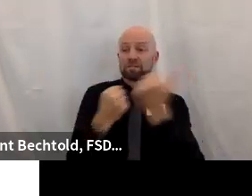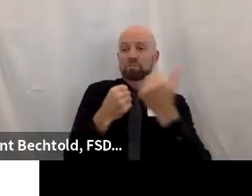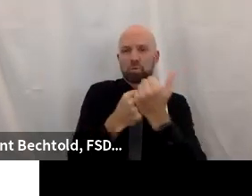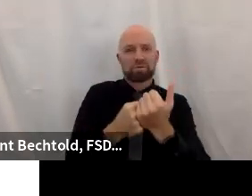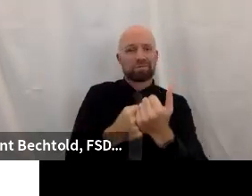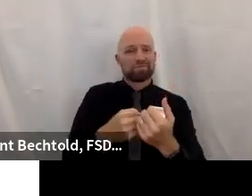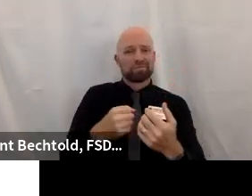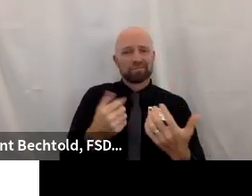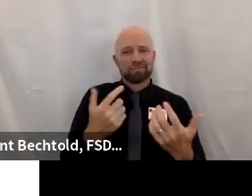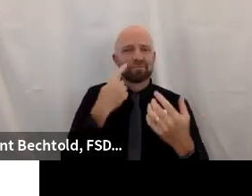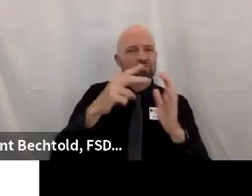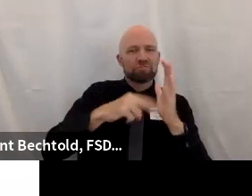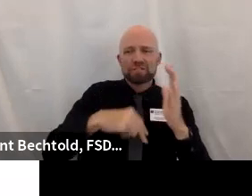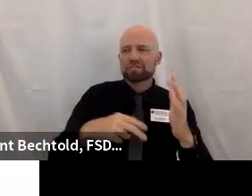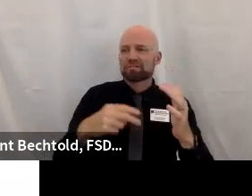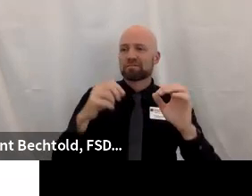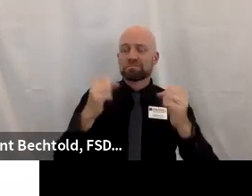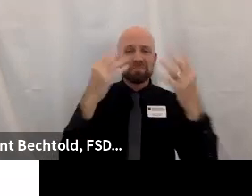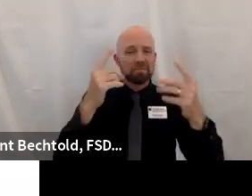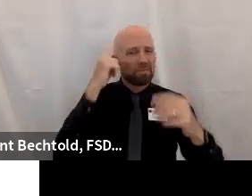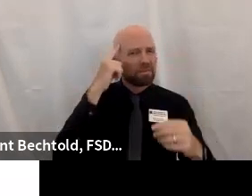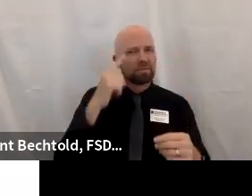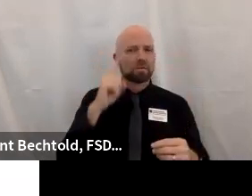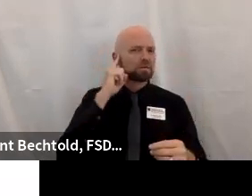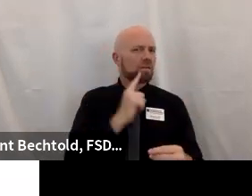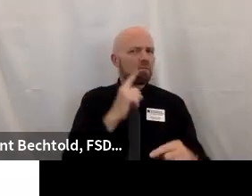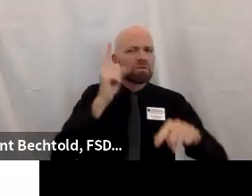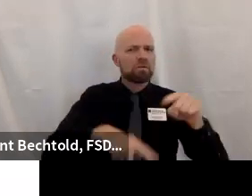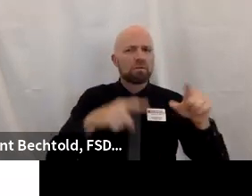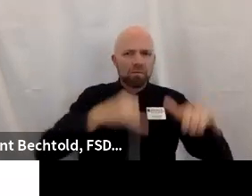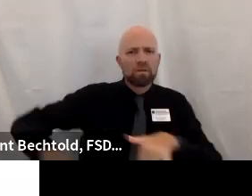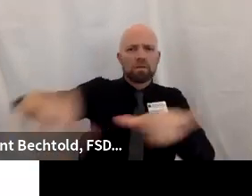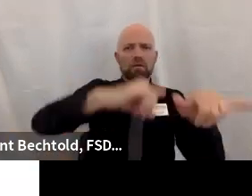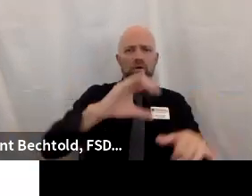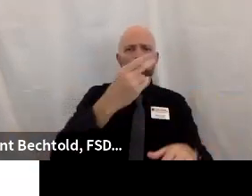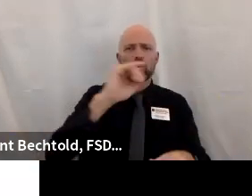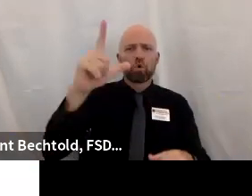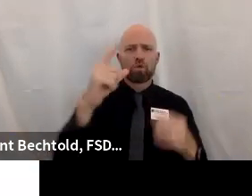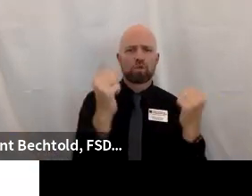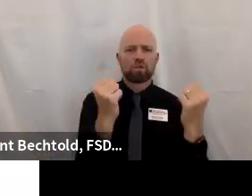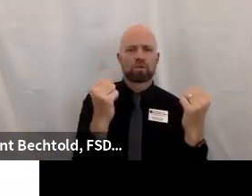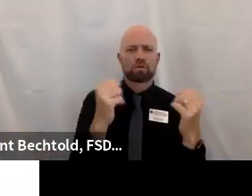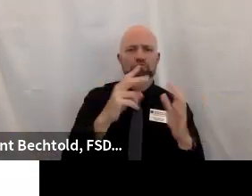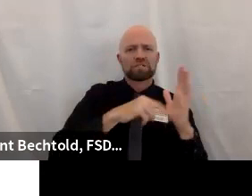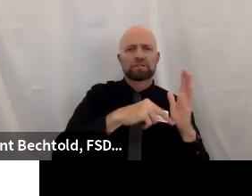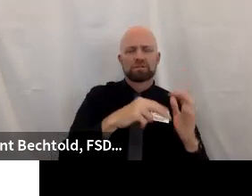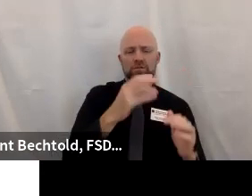So there's different kinds of support for reading. Many think that